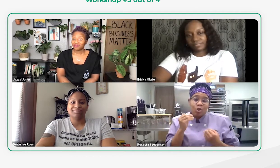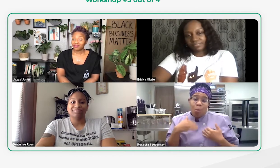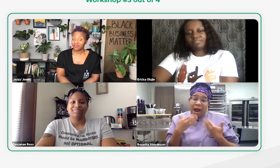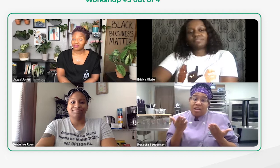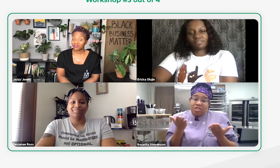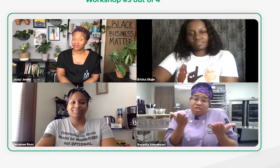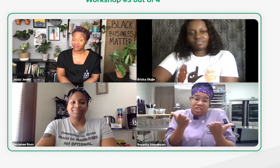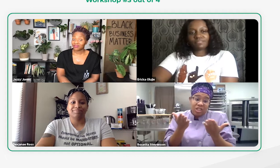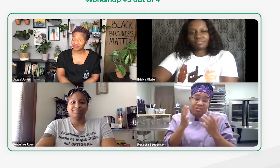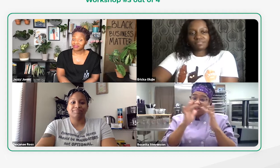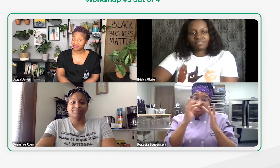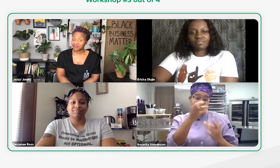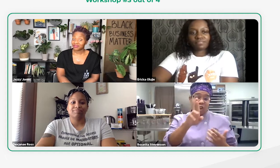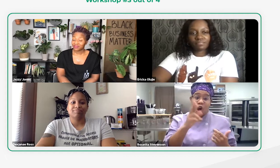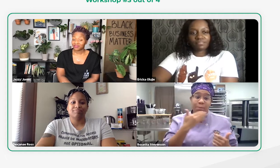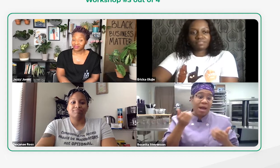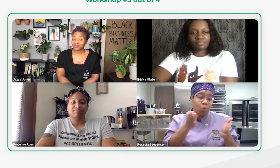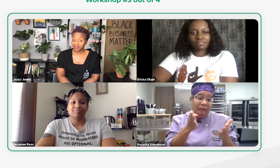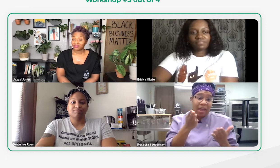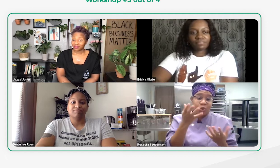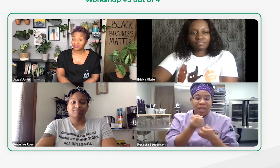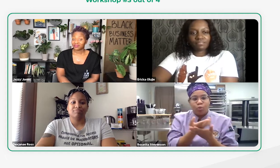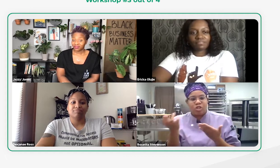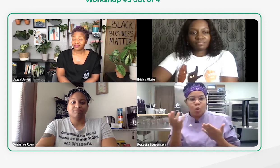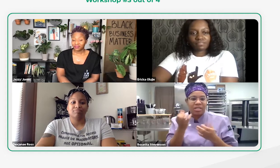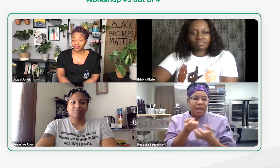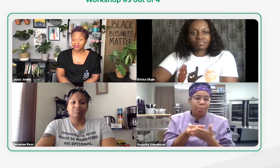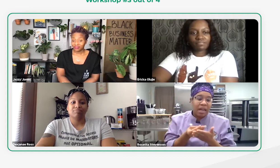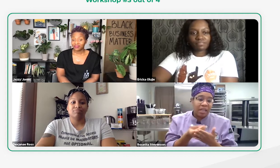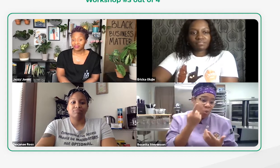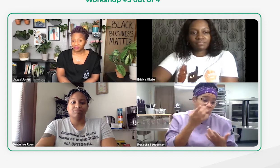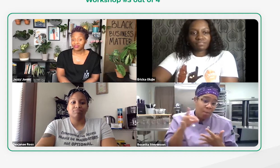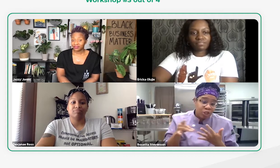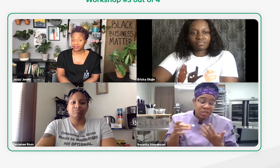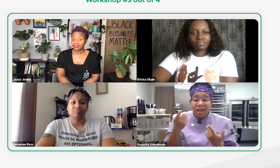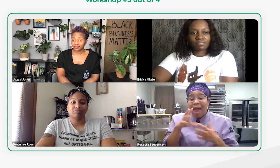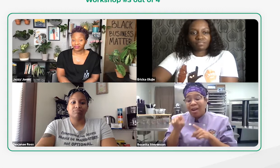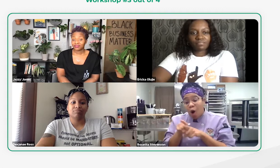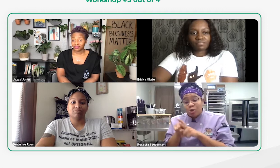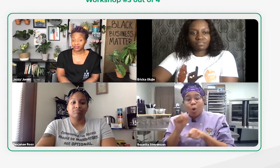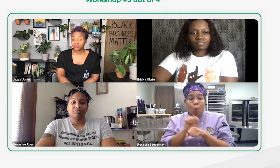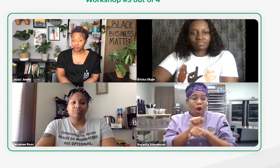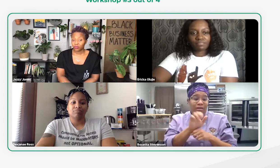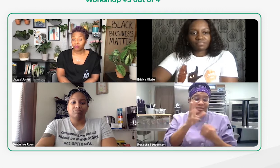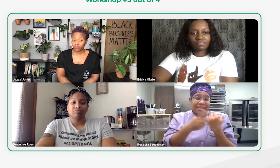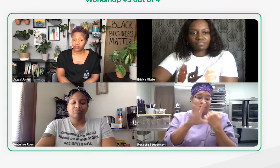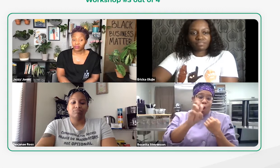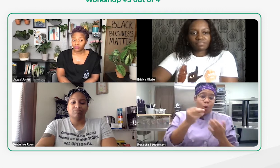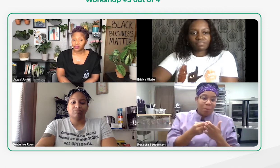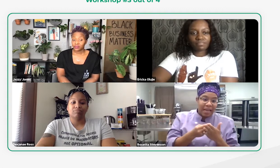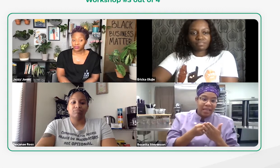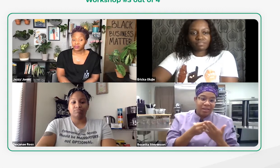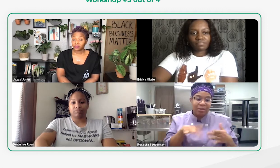making a profit. My suggestion is to contact her and get resources and money as well as saving up